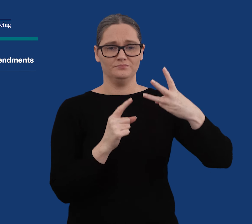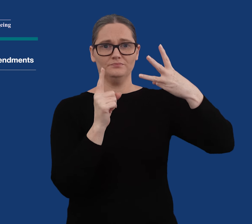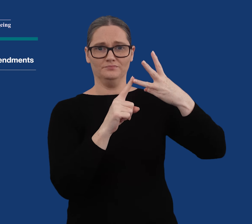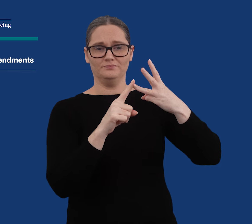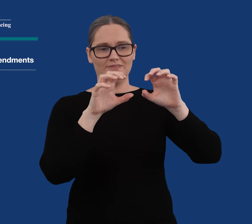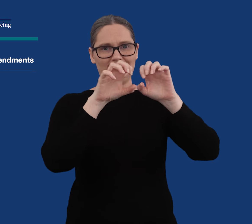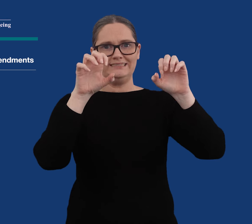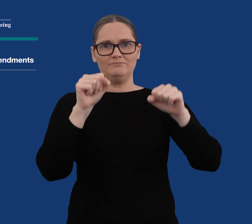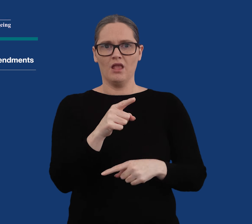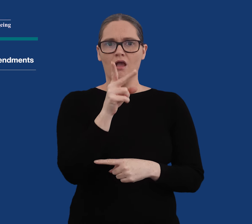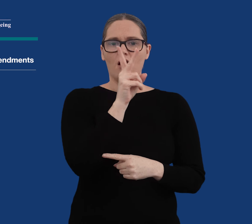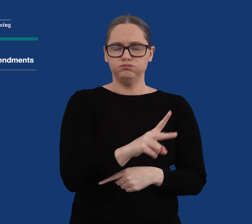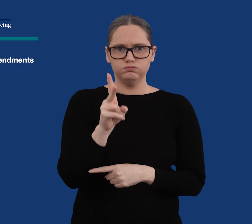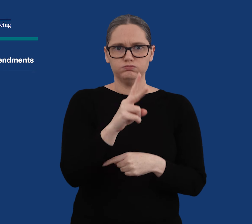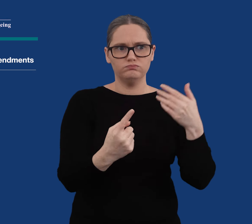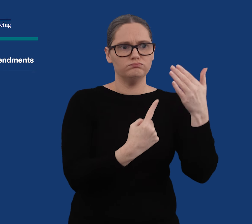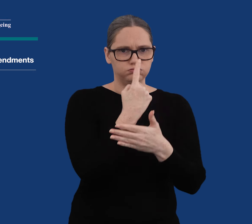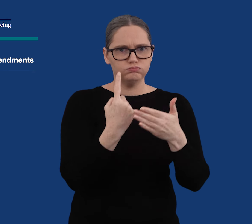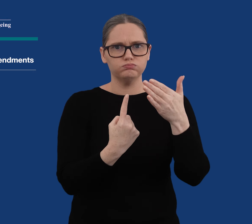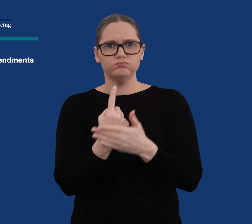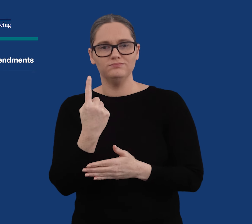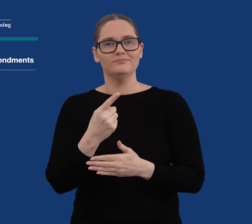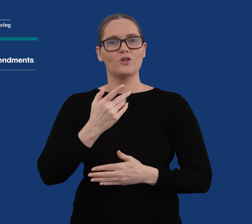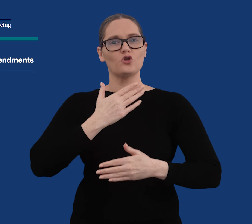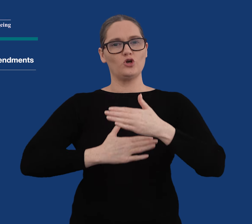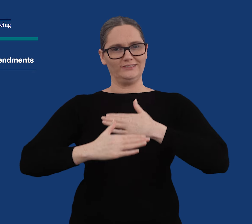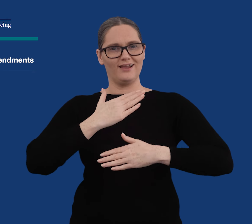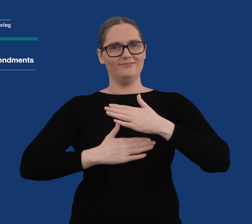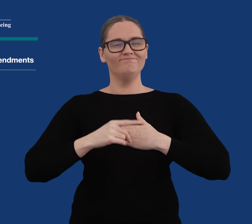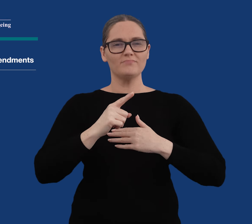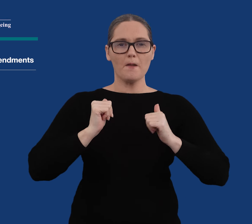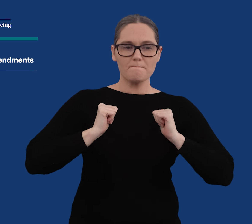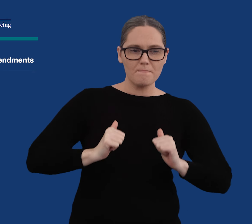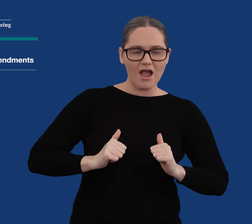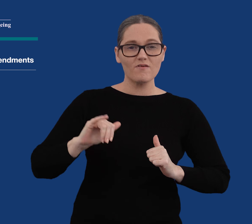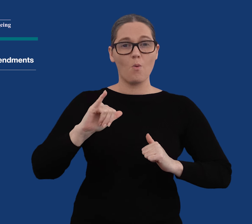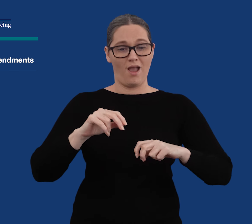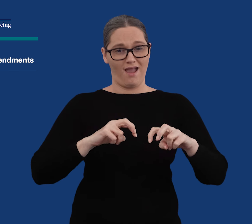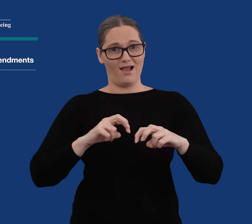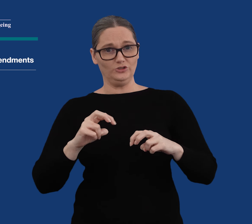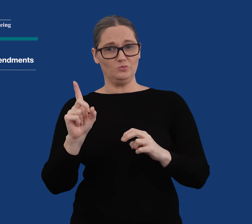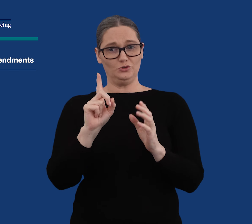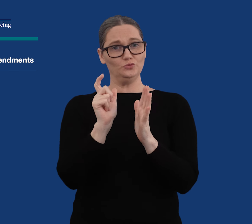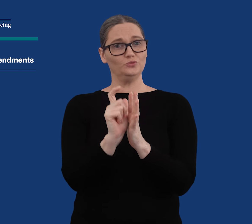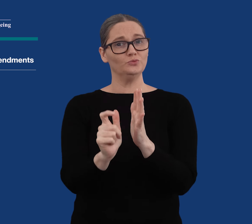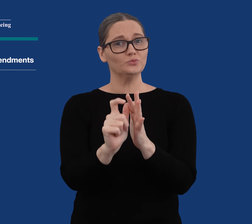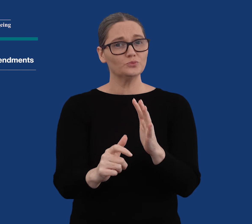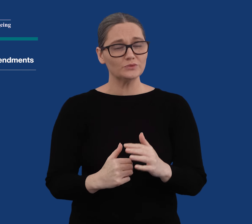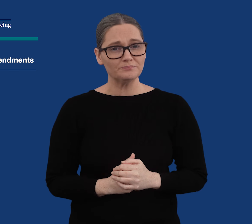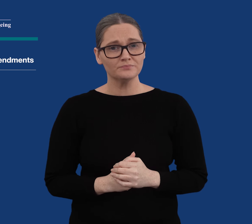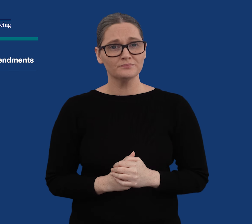‘systemic pattern of conduct',